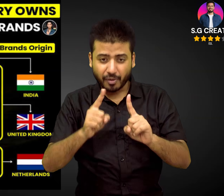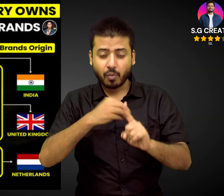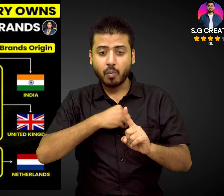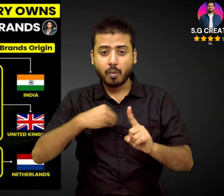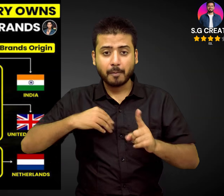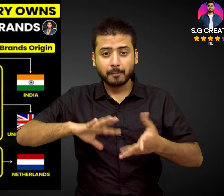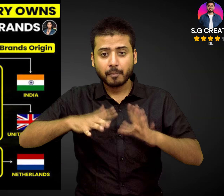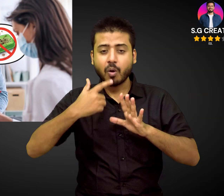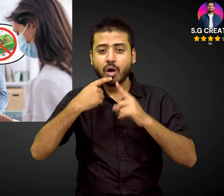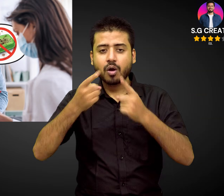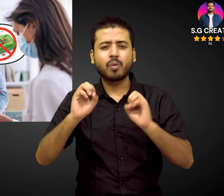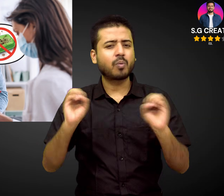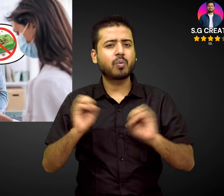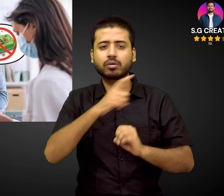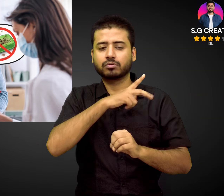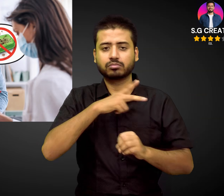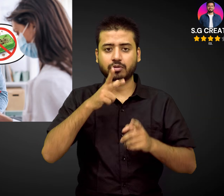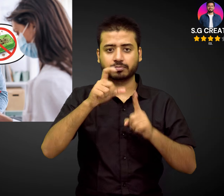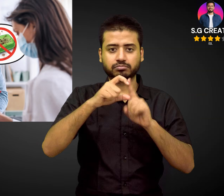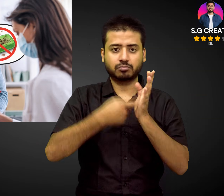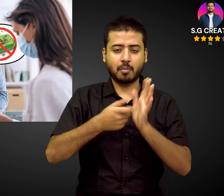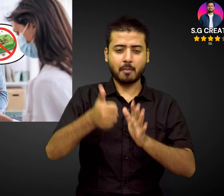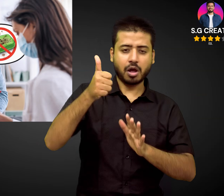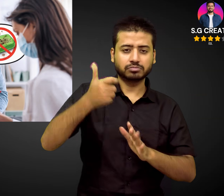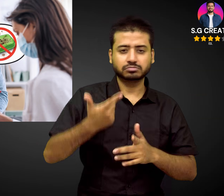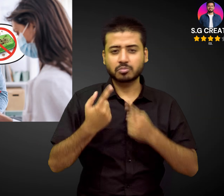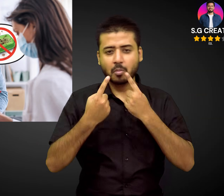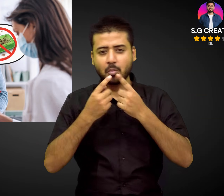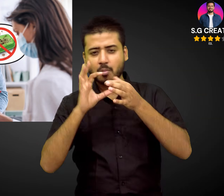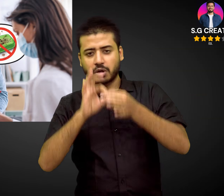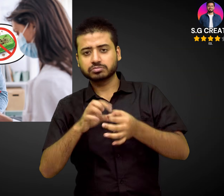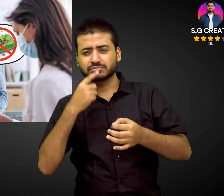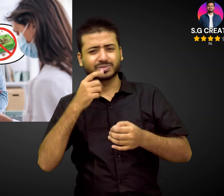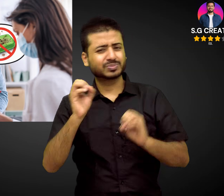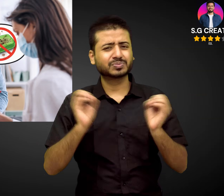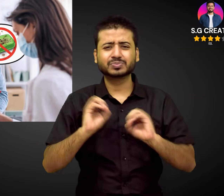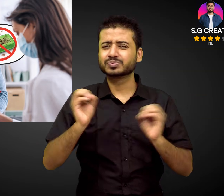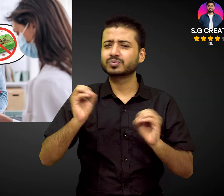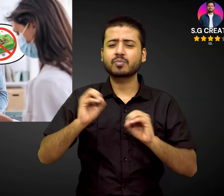and a cinder bar comes down to the chemical process used to create the cleansing agent.